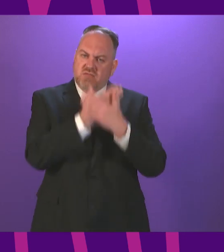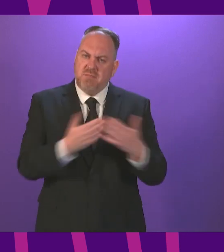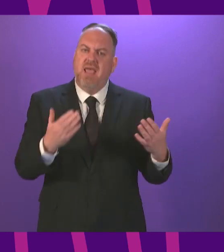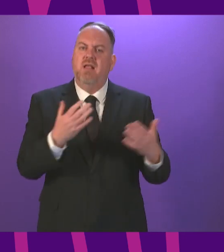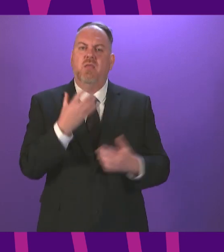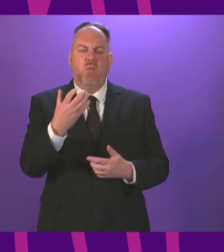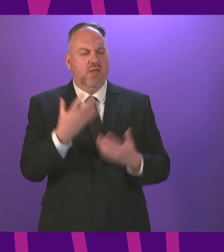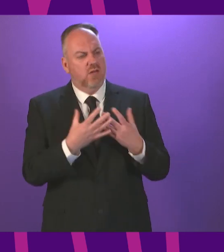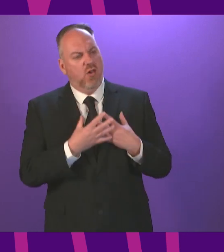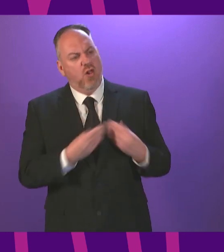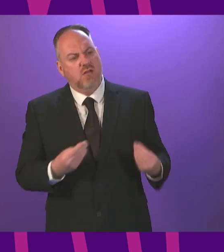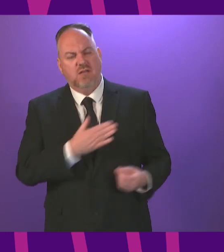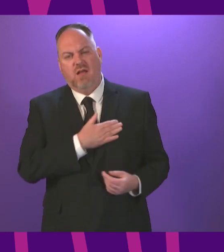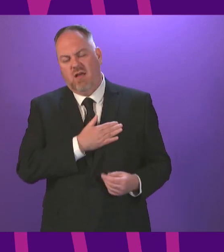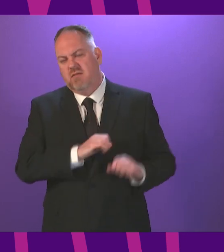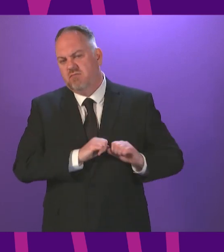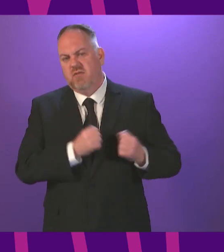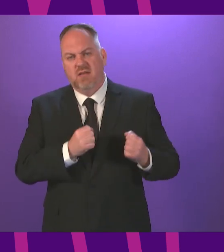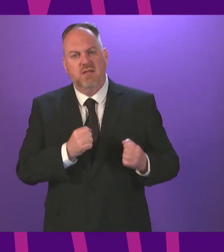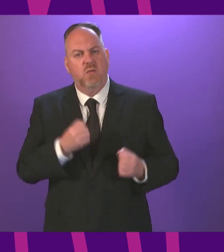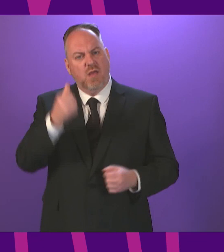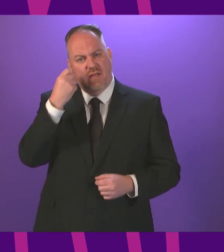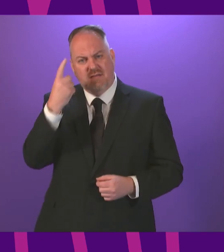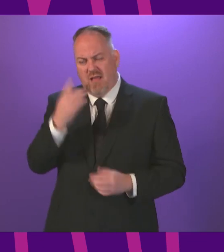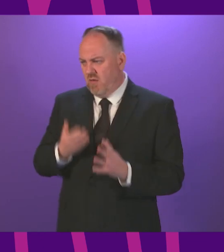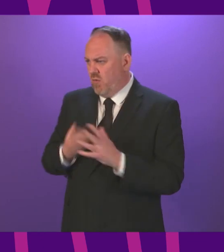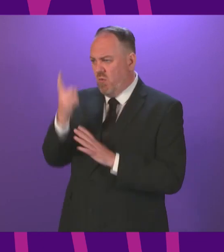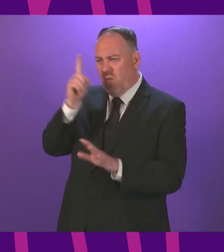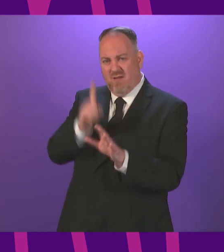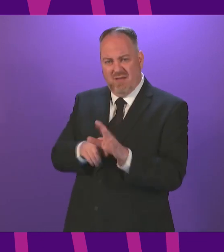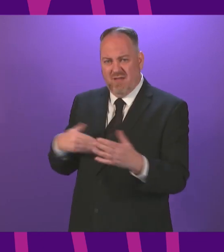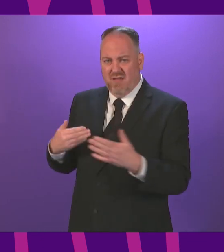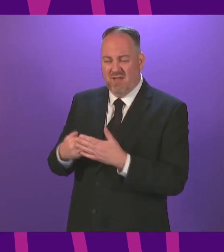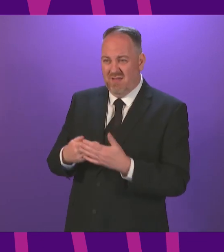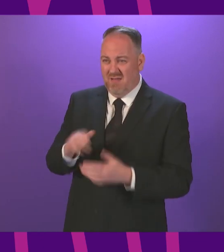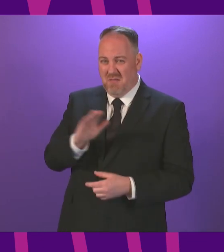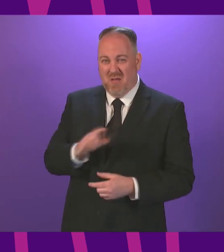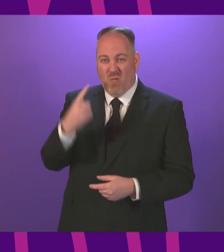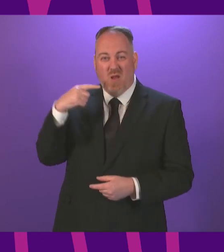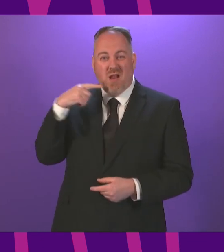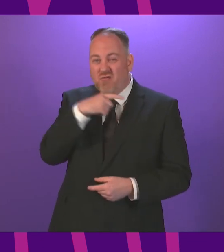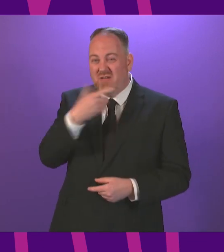This has been a year of terrible loss for the world, including up to 150,000 Covid deaths across